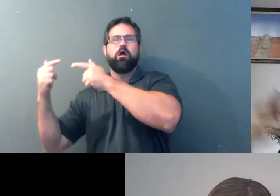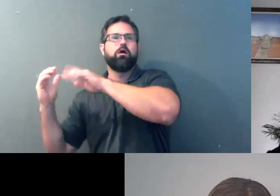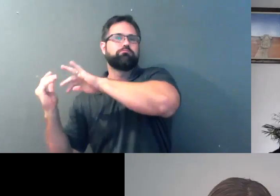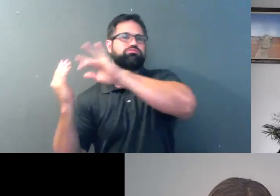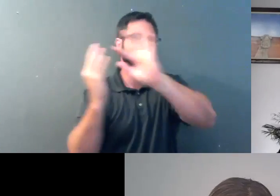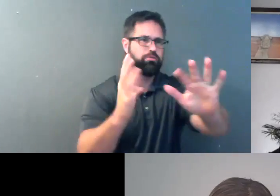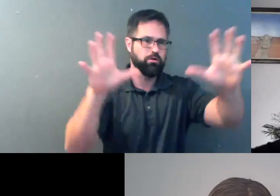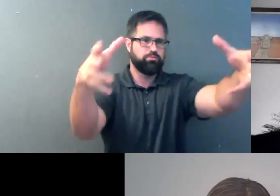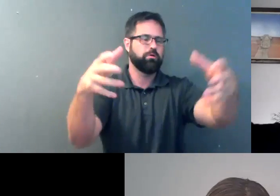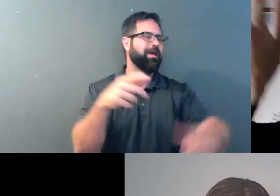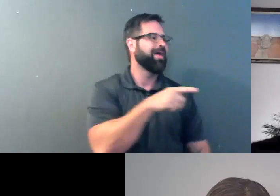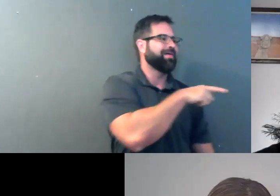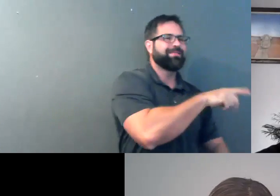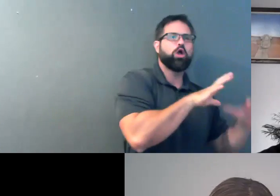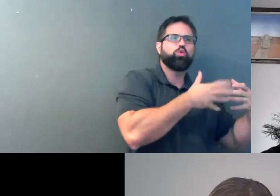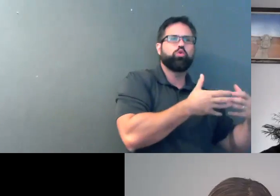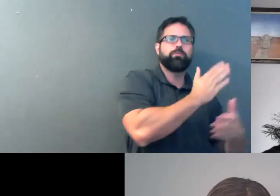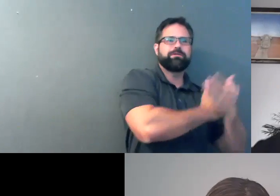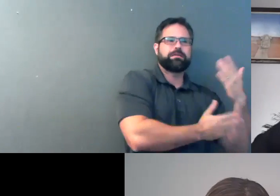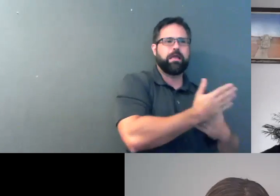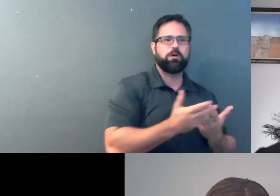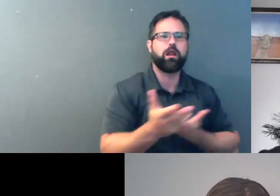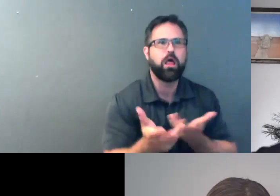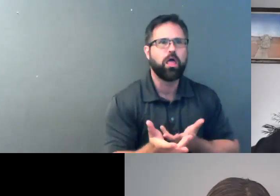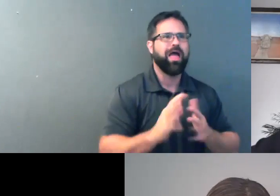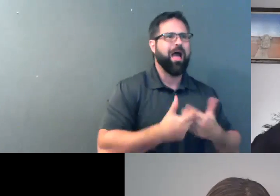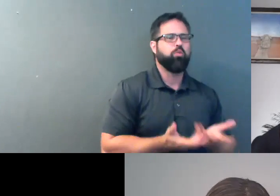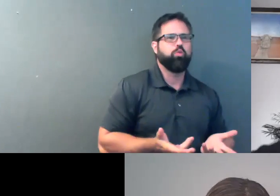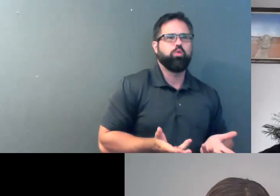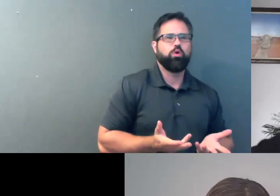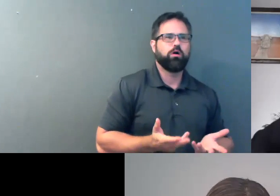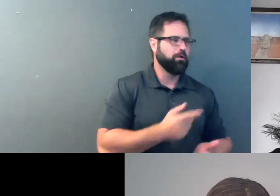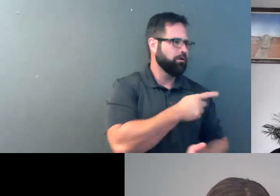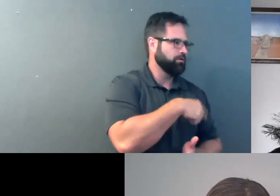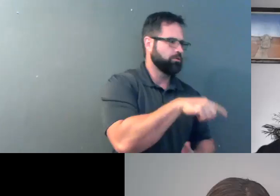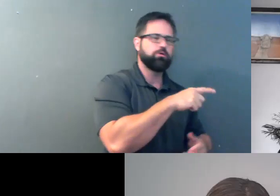another country and they've come across the border the opd's present in the place where those